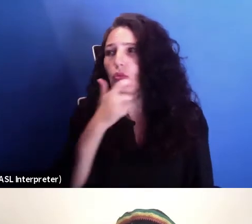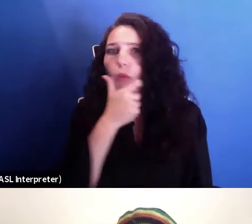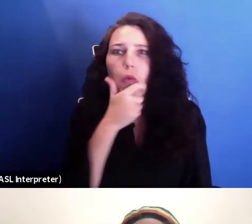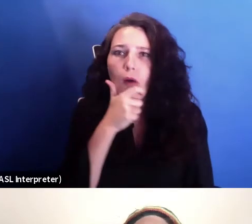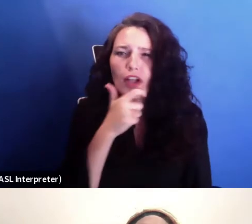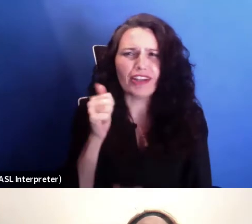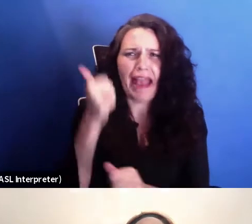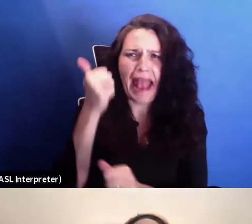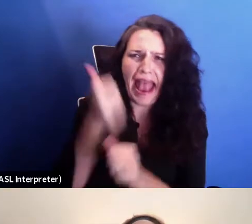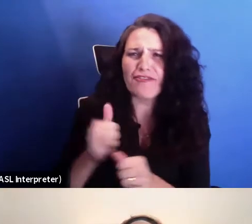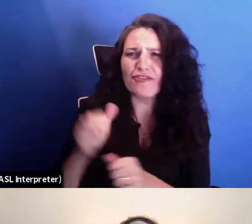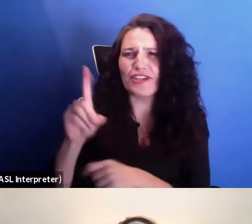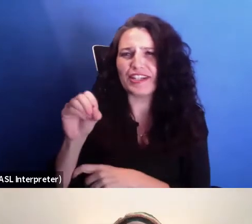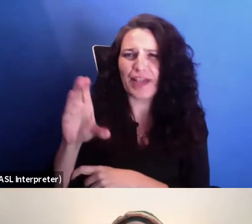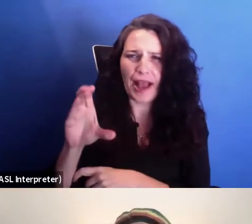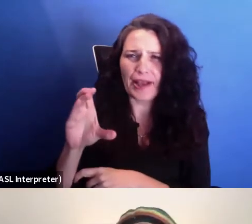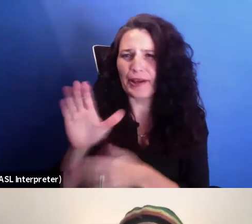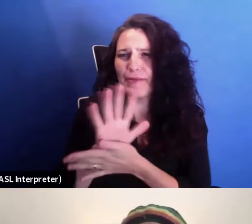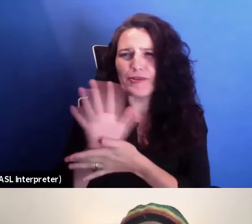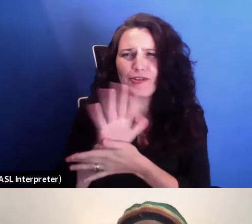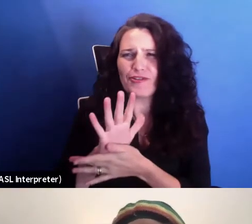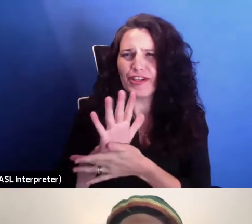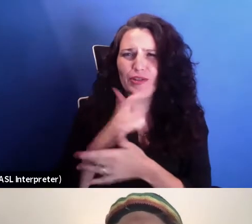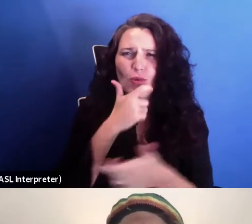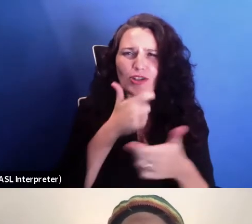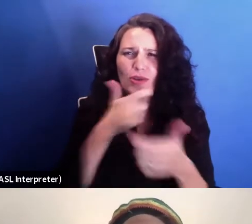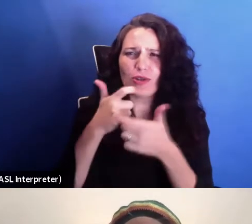it was coming across his desk as a sound mixer and sound designer.